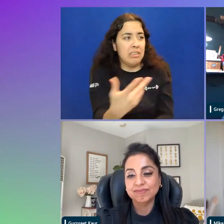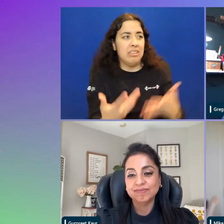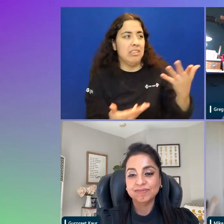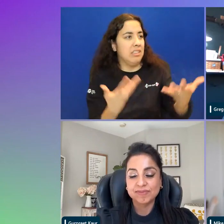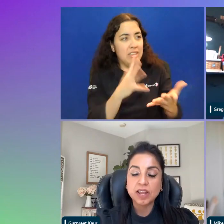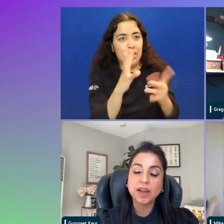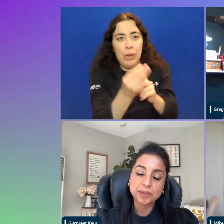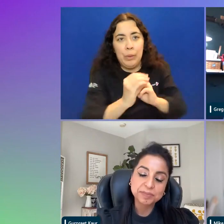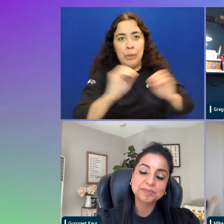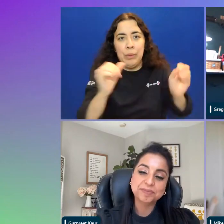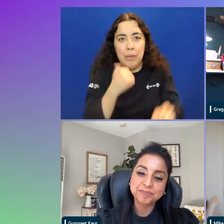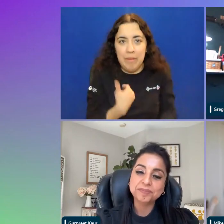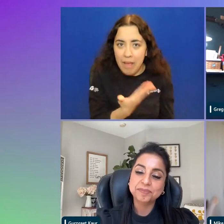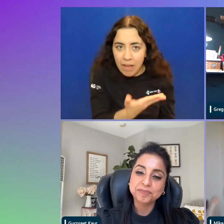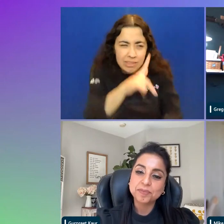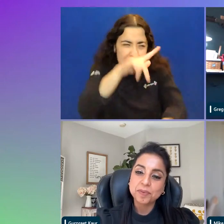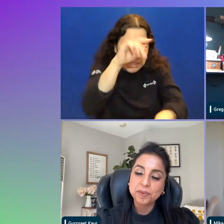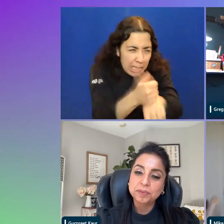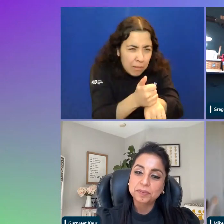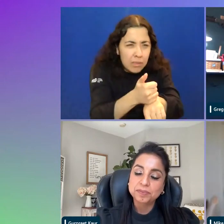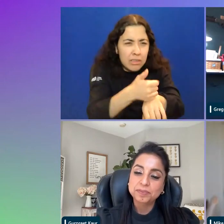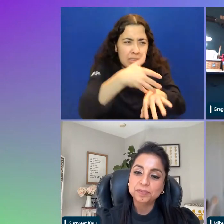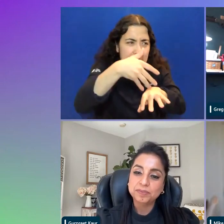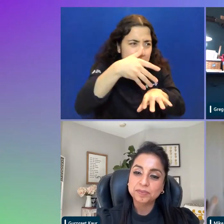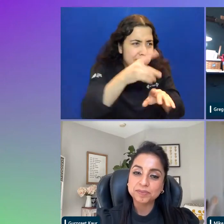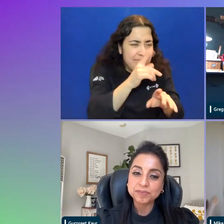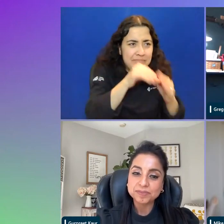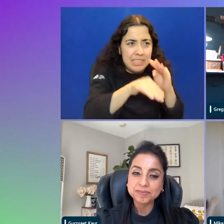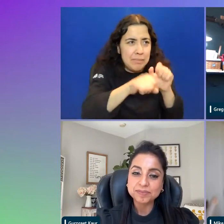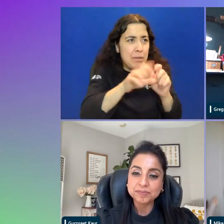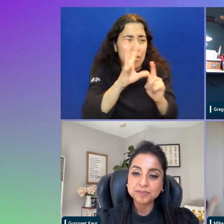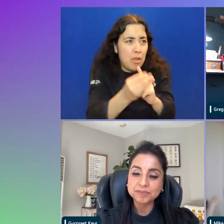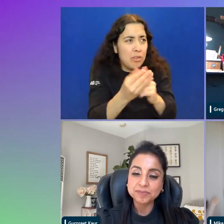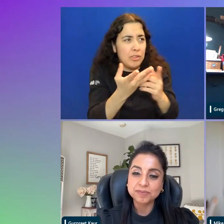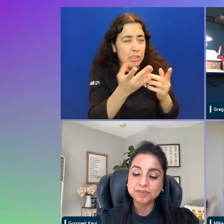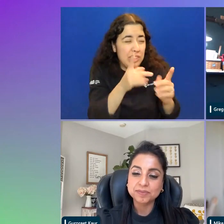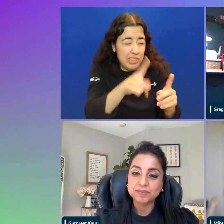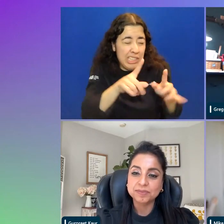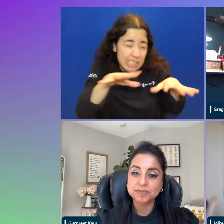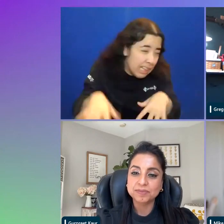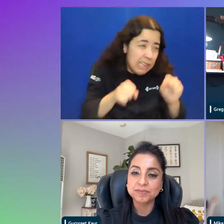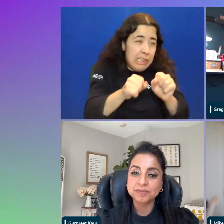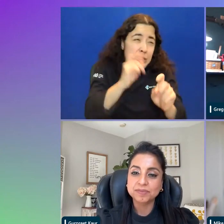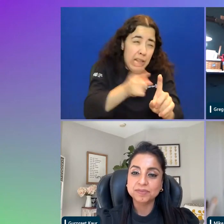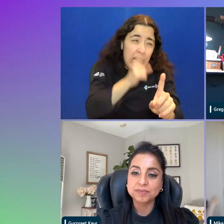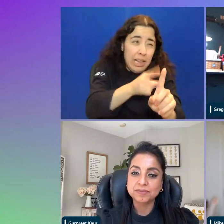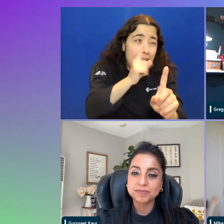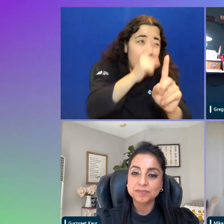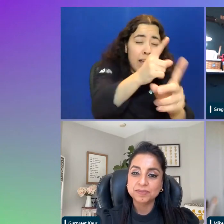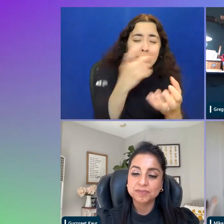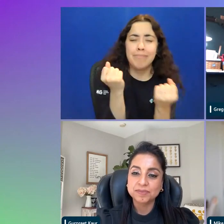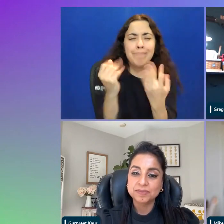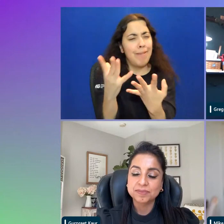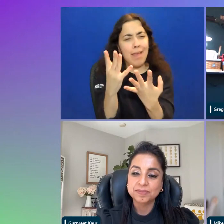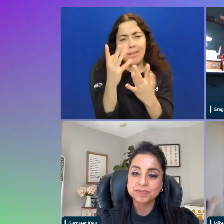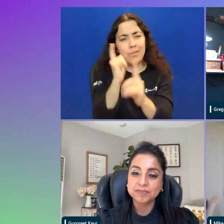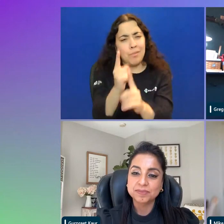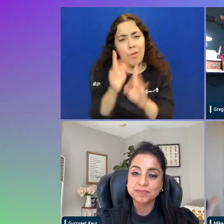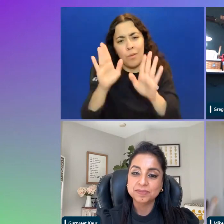establish that and you have to sort of drive that. And um, yeah , it's uh, boy, you bring up so many good points there. I'll